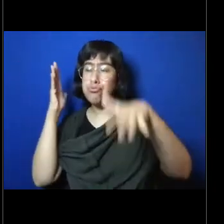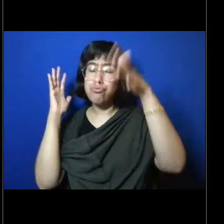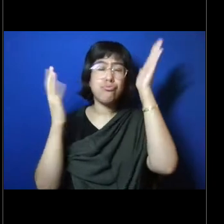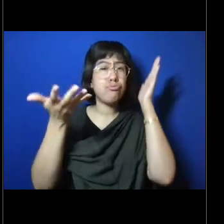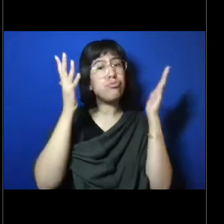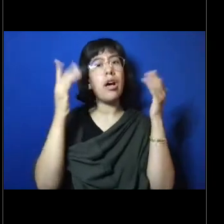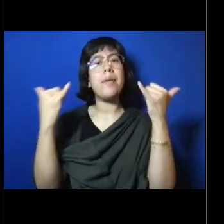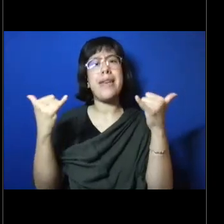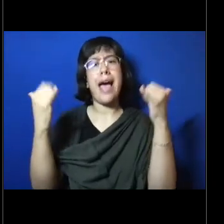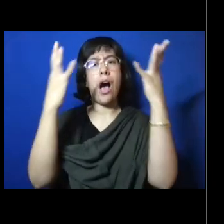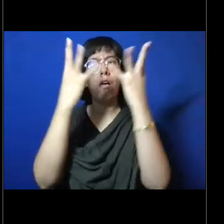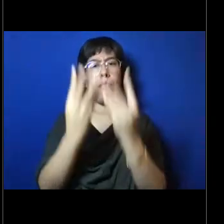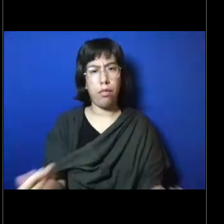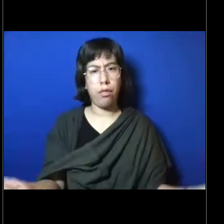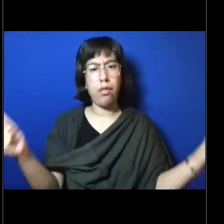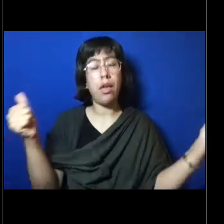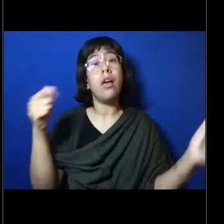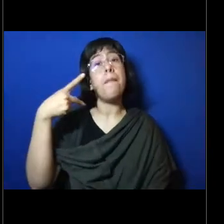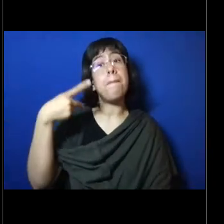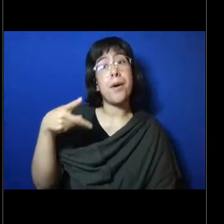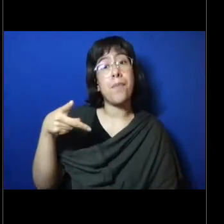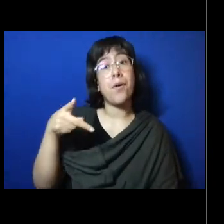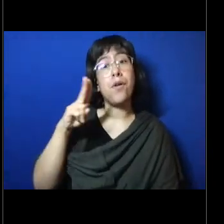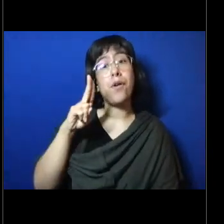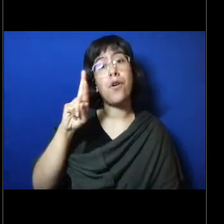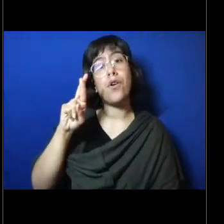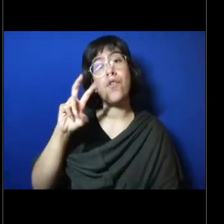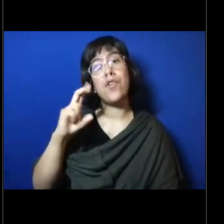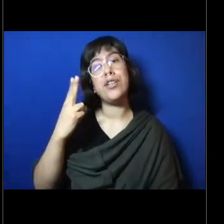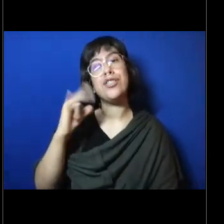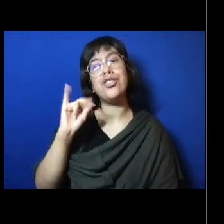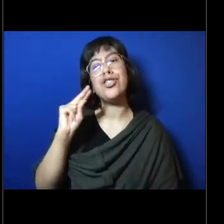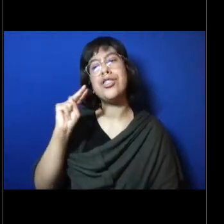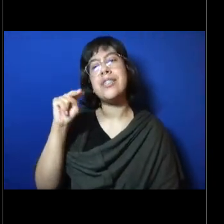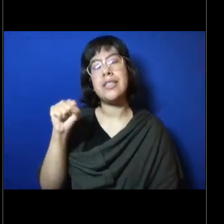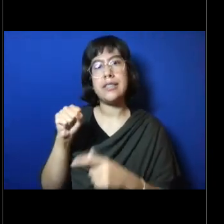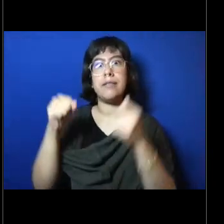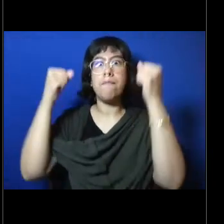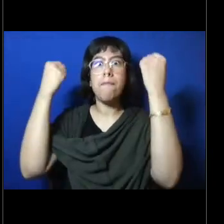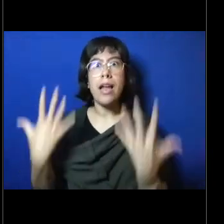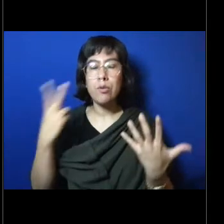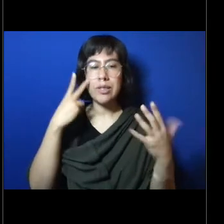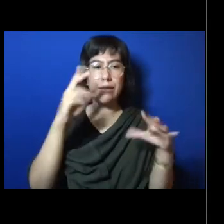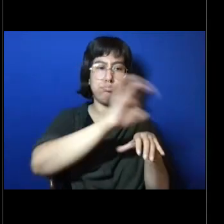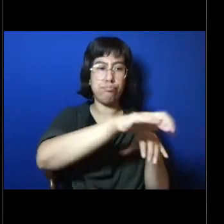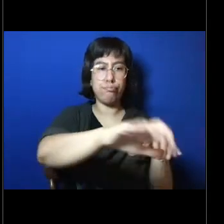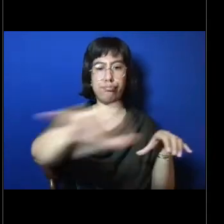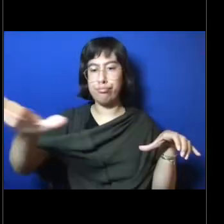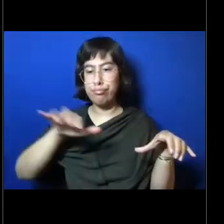And I don't mind purple urchins but when they become so abundant and they're not held in check by other grazers like abalone,